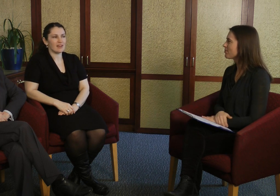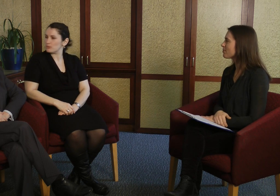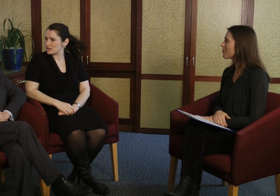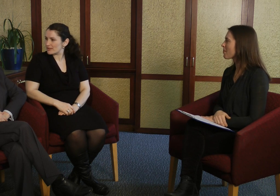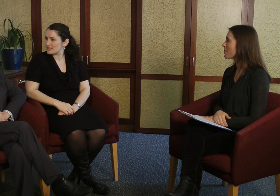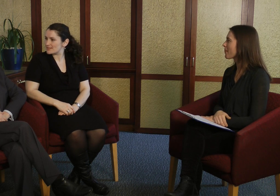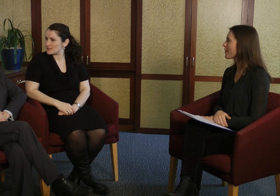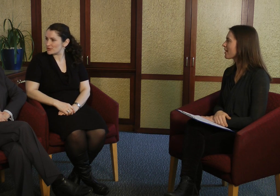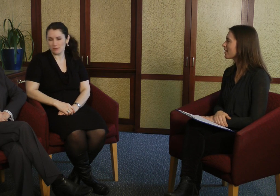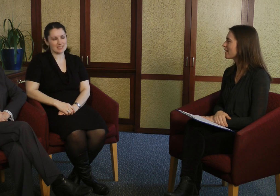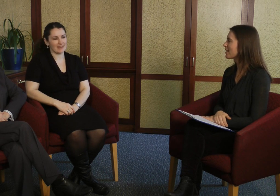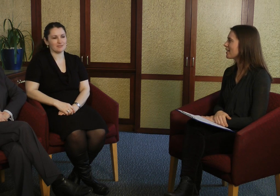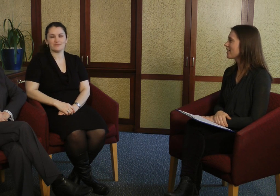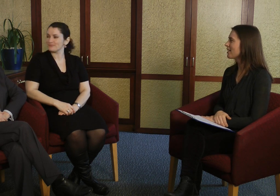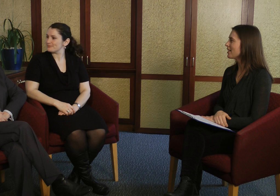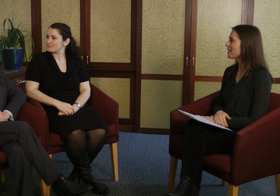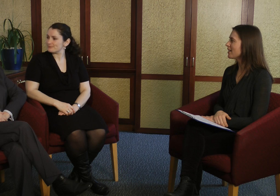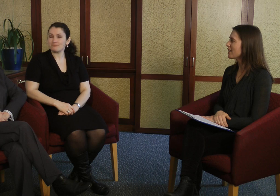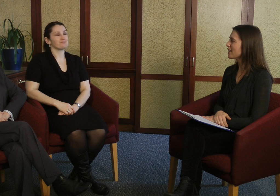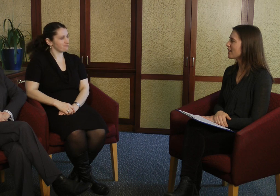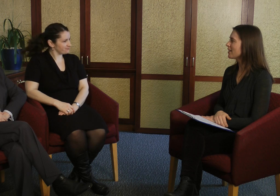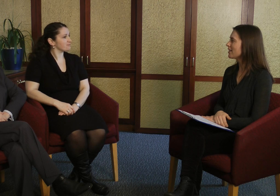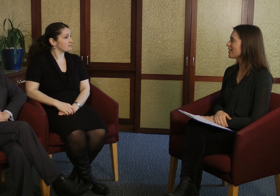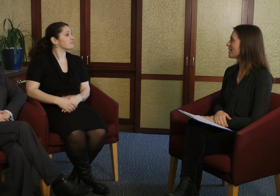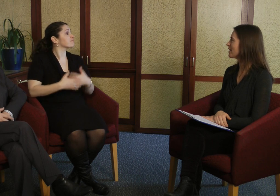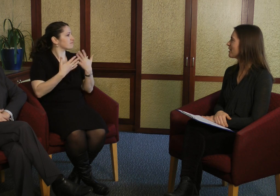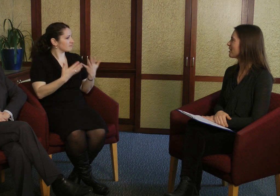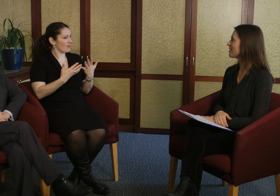What sort of things did your job entail? C: Well one of the great things about working